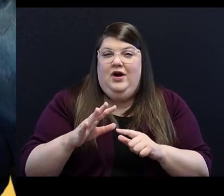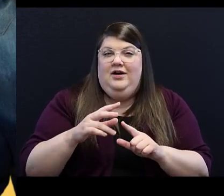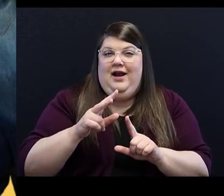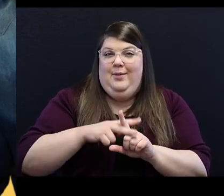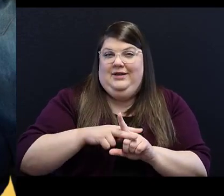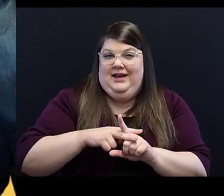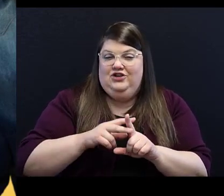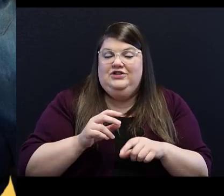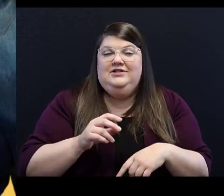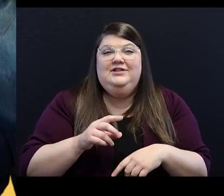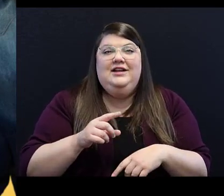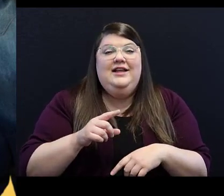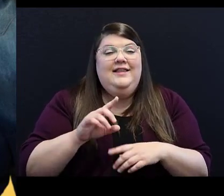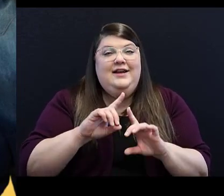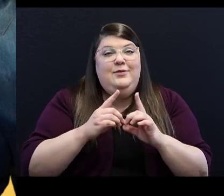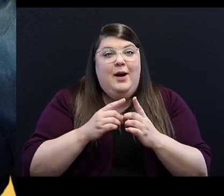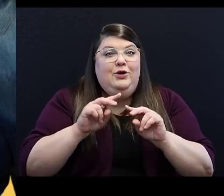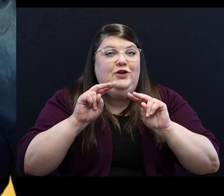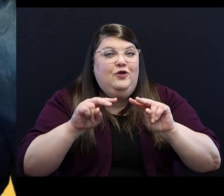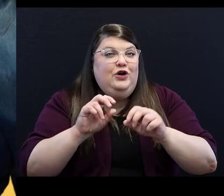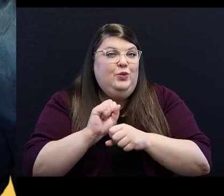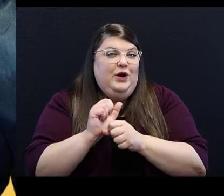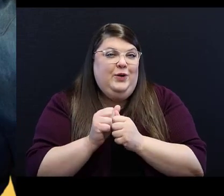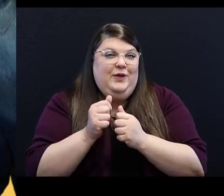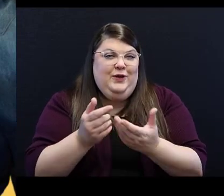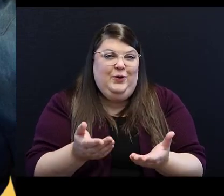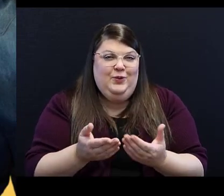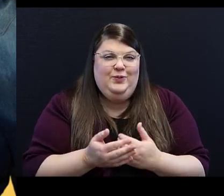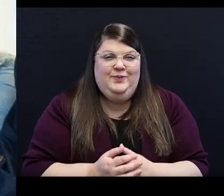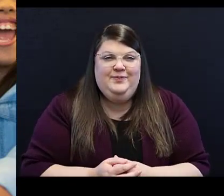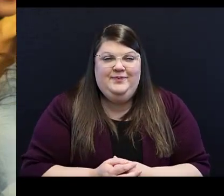The Department looks forward to working with you.